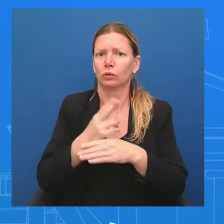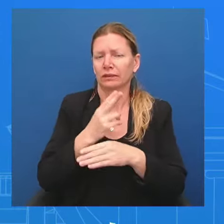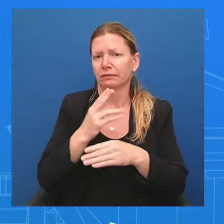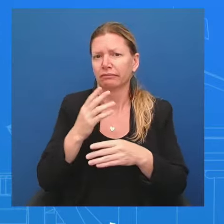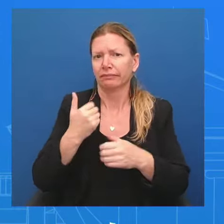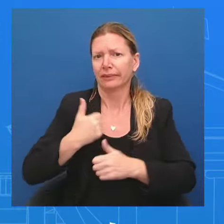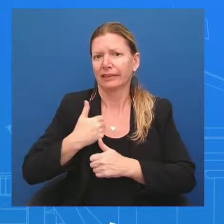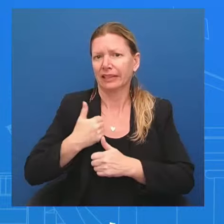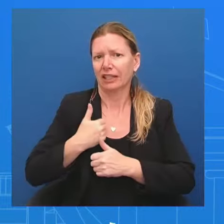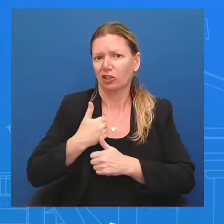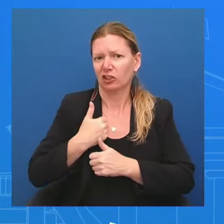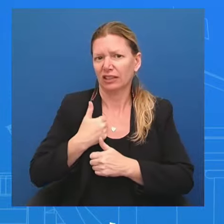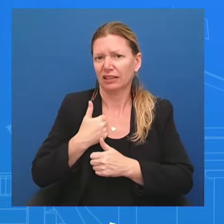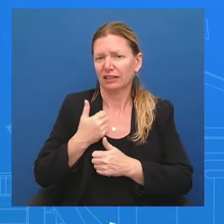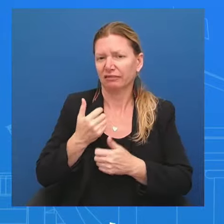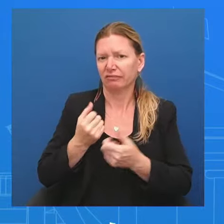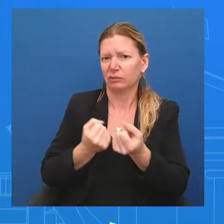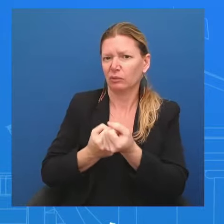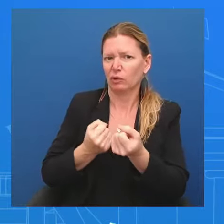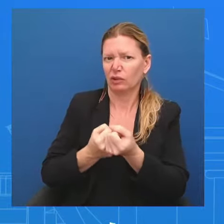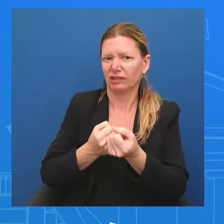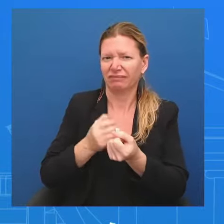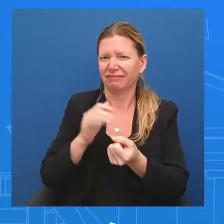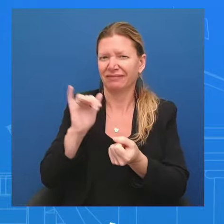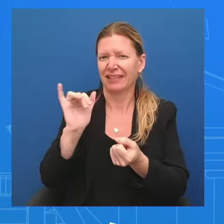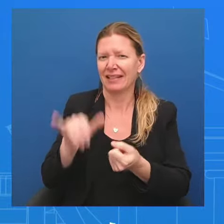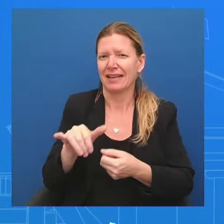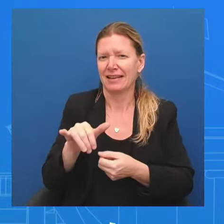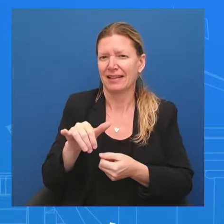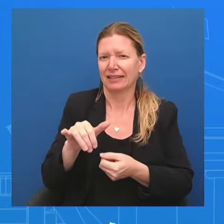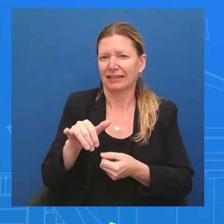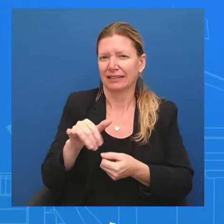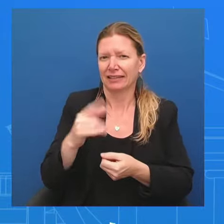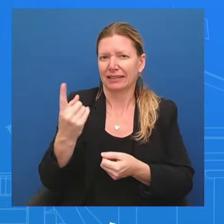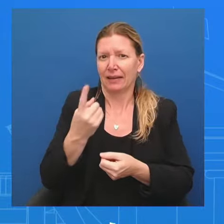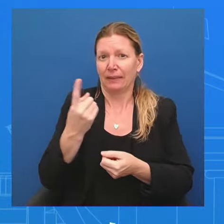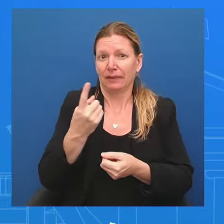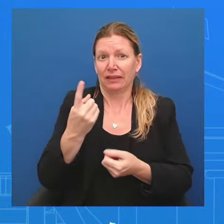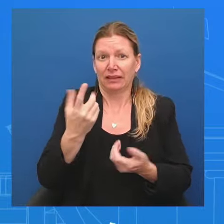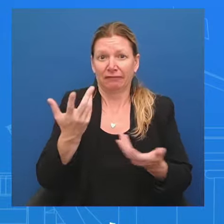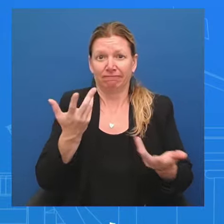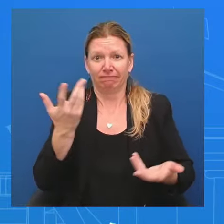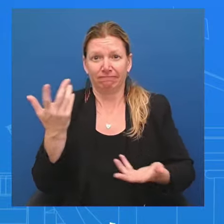or something we would obviously recommend doing. But we also believe it is important